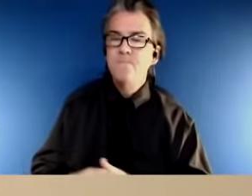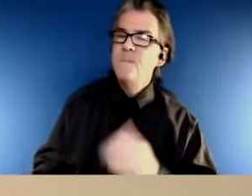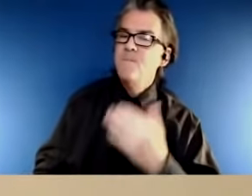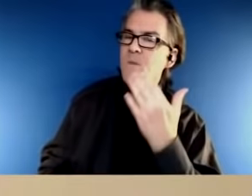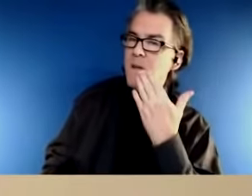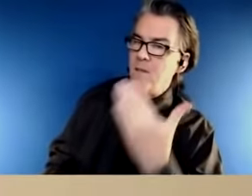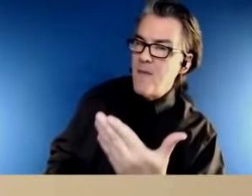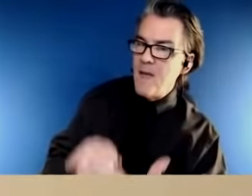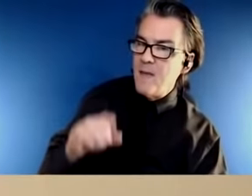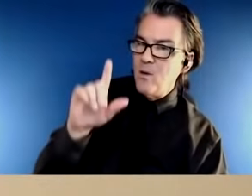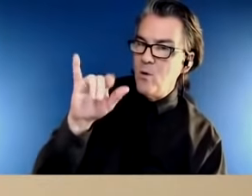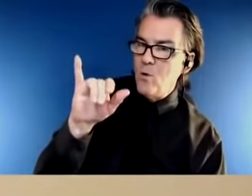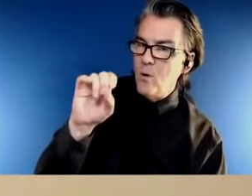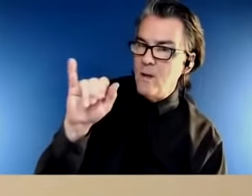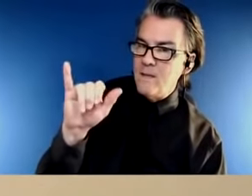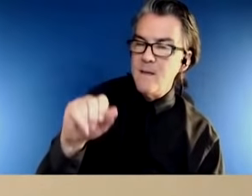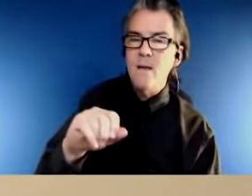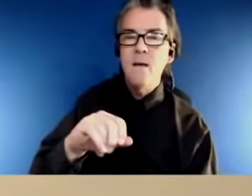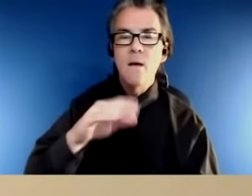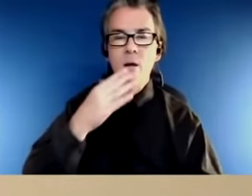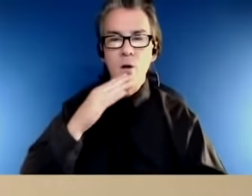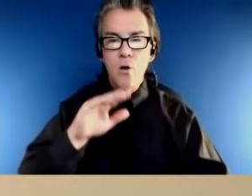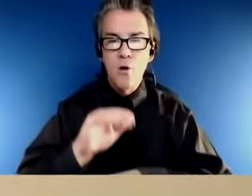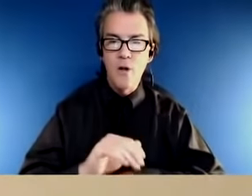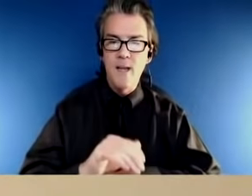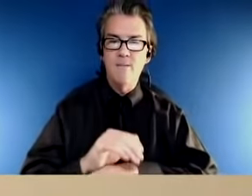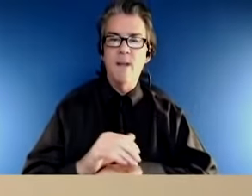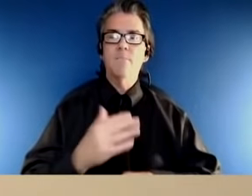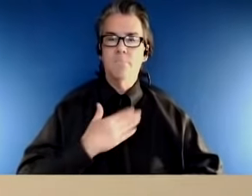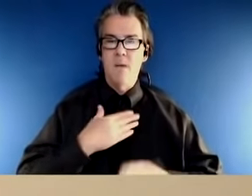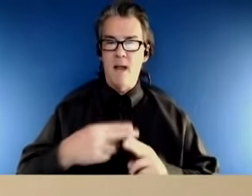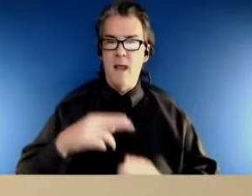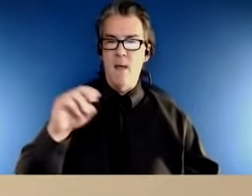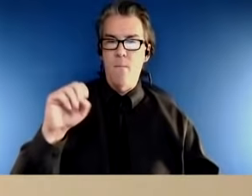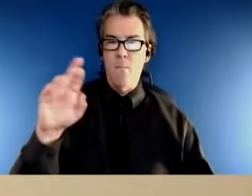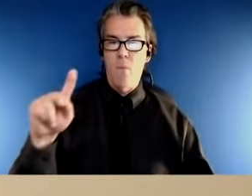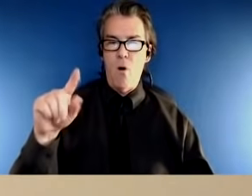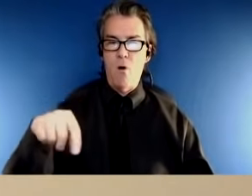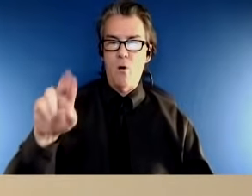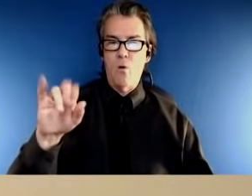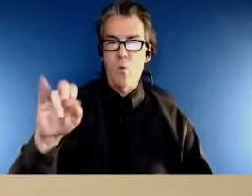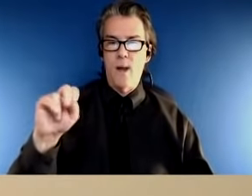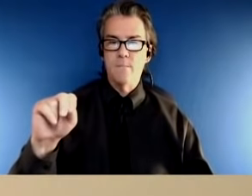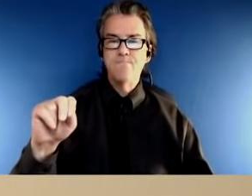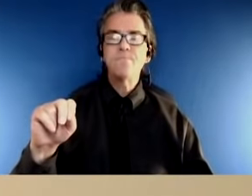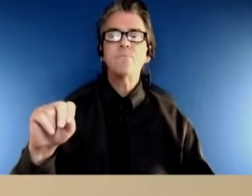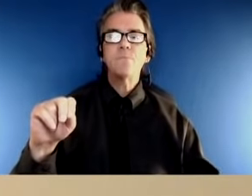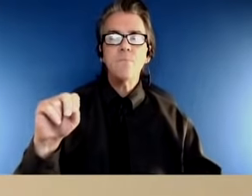that the power restoration is likely happen for all customers